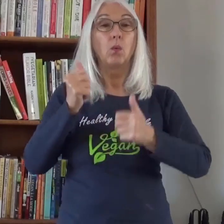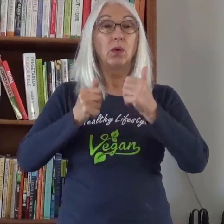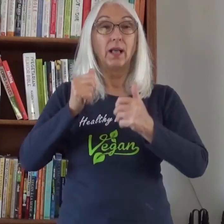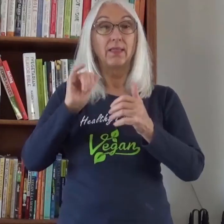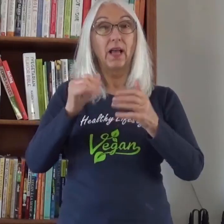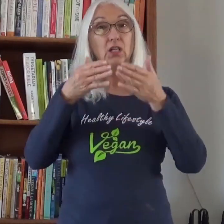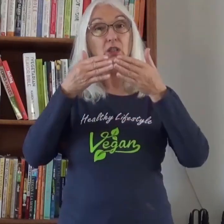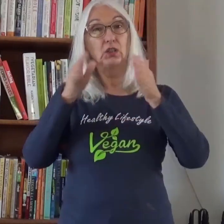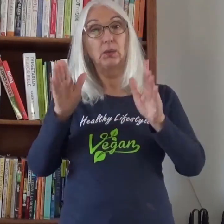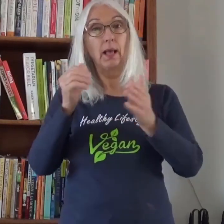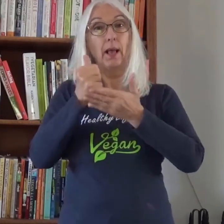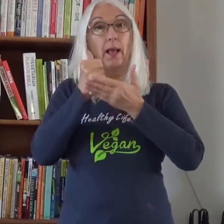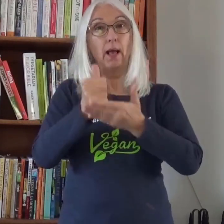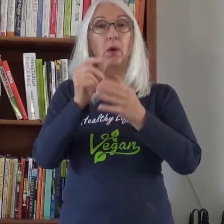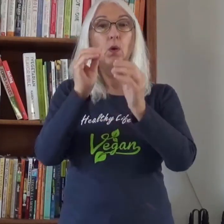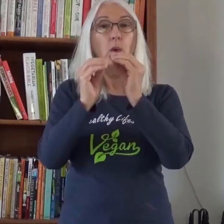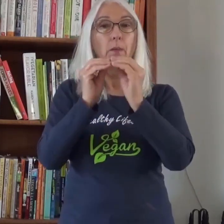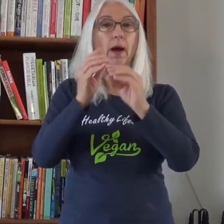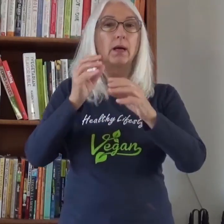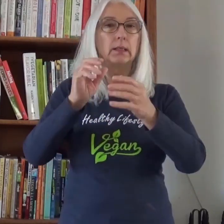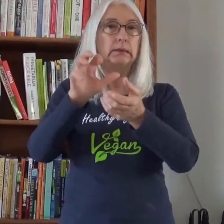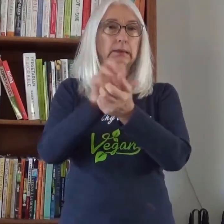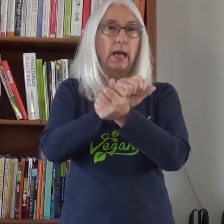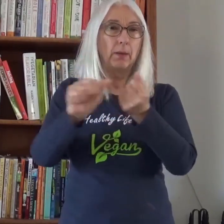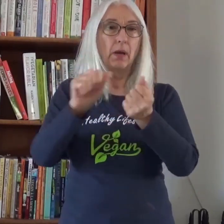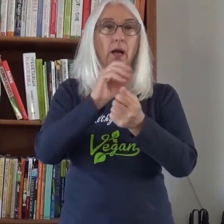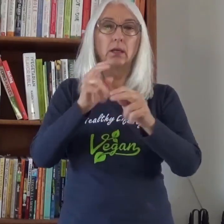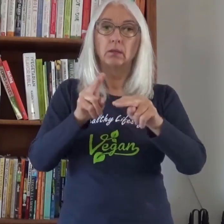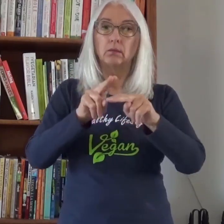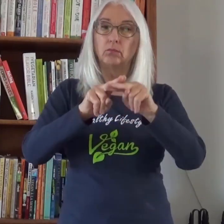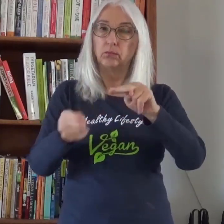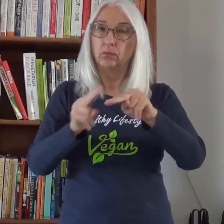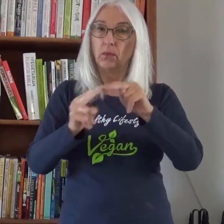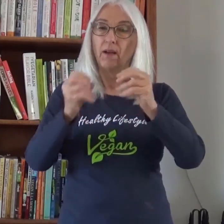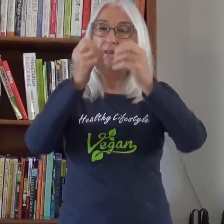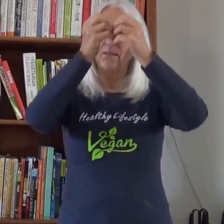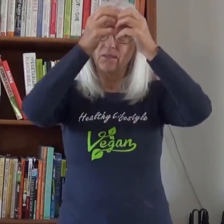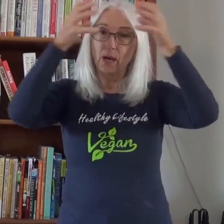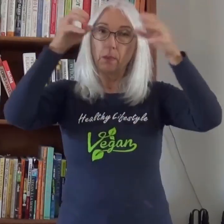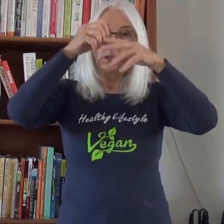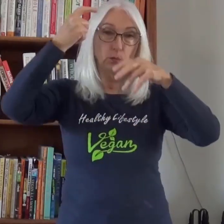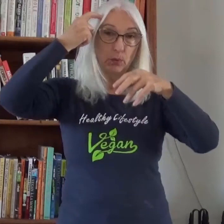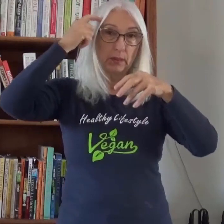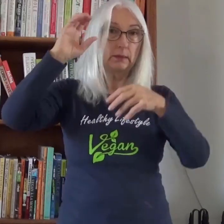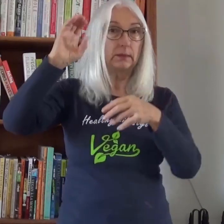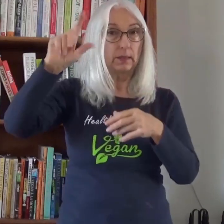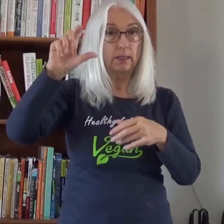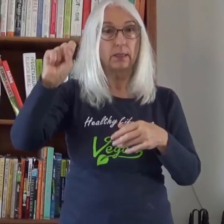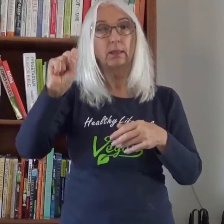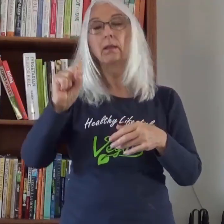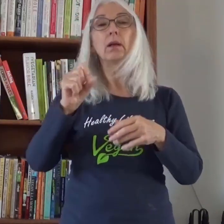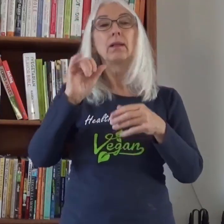which generally help to repair damage and decrease inflammation in brain cells.